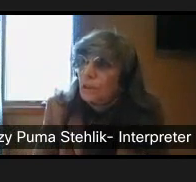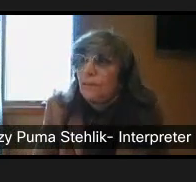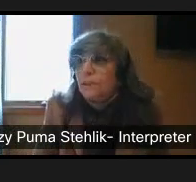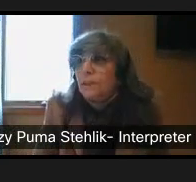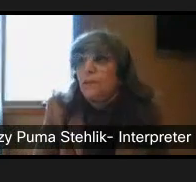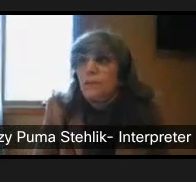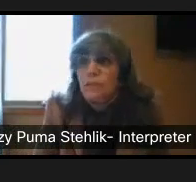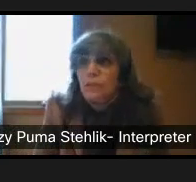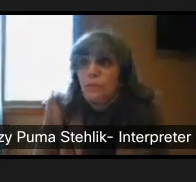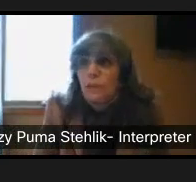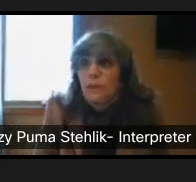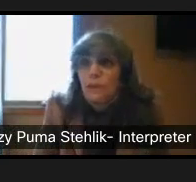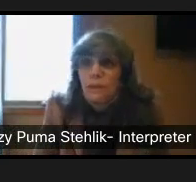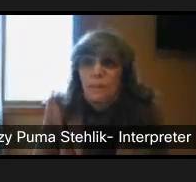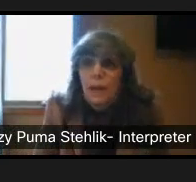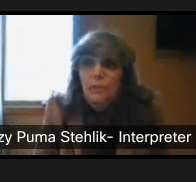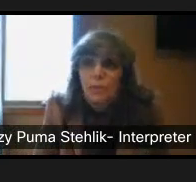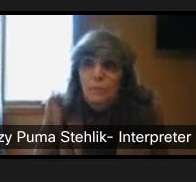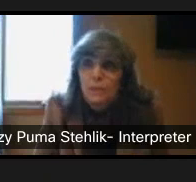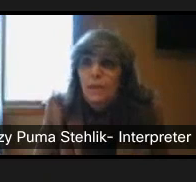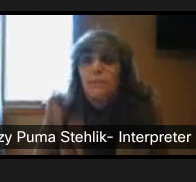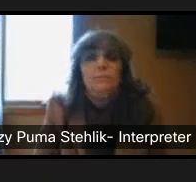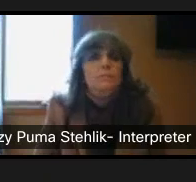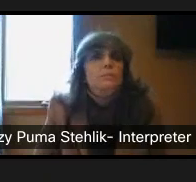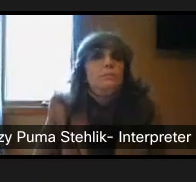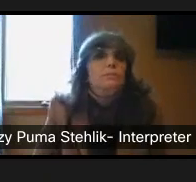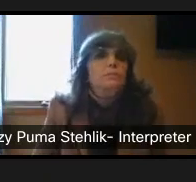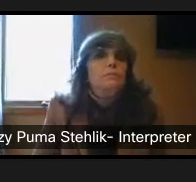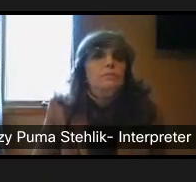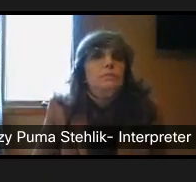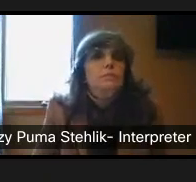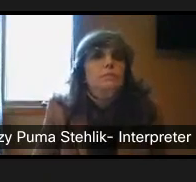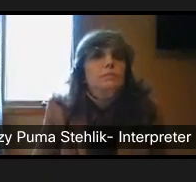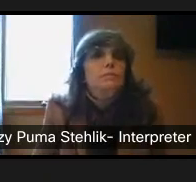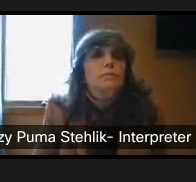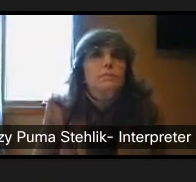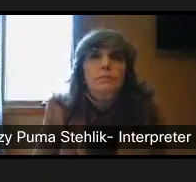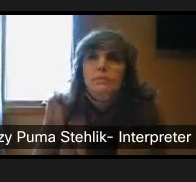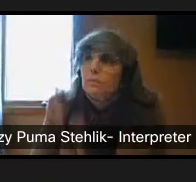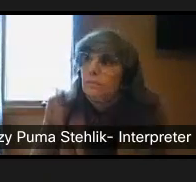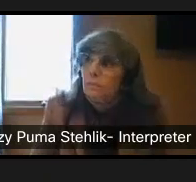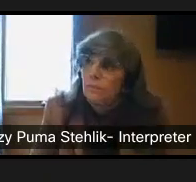And there. I've done the quick math.